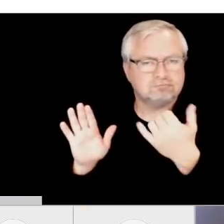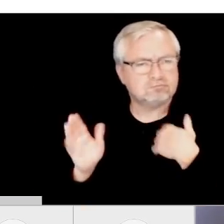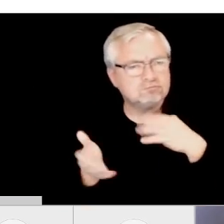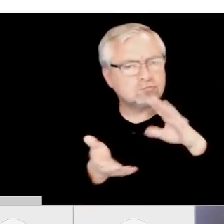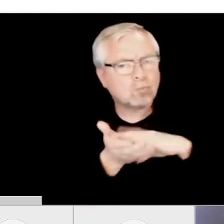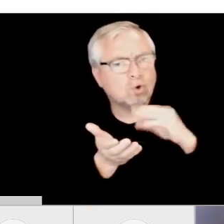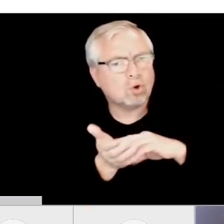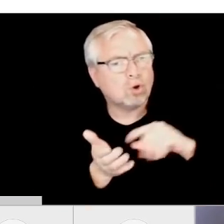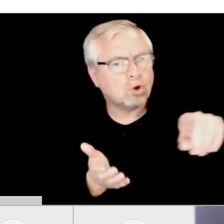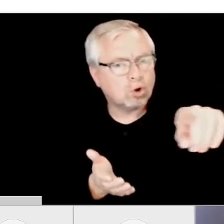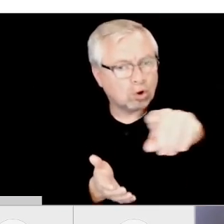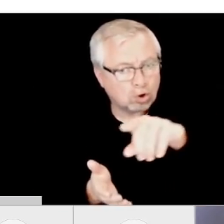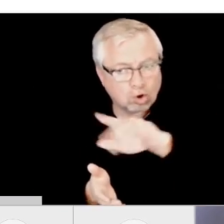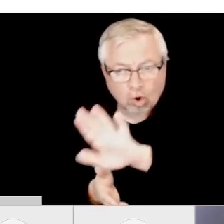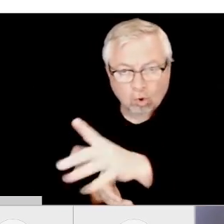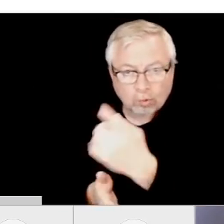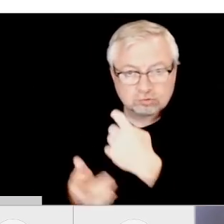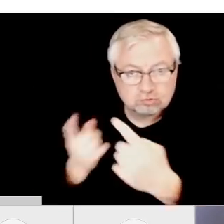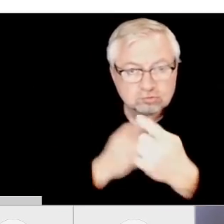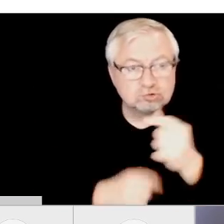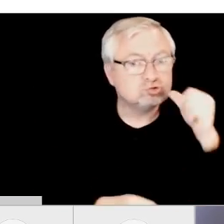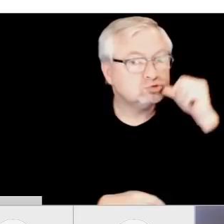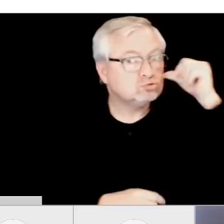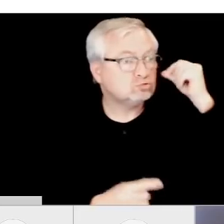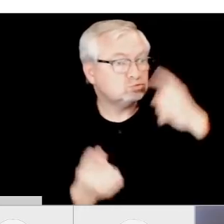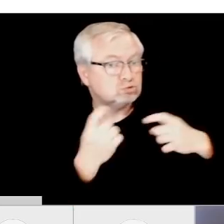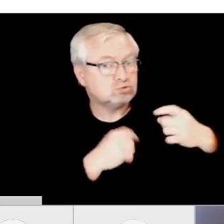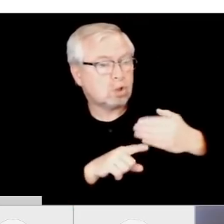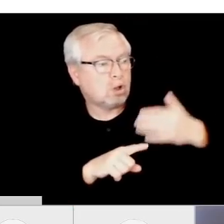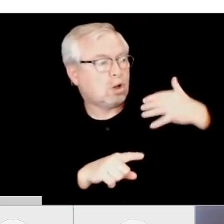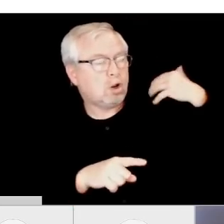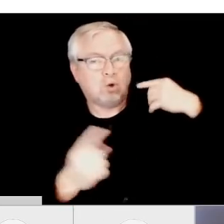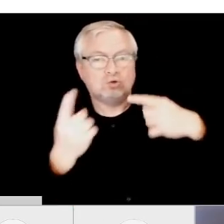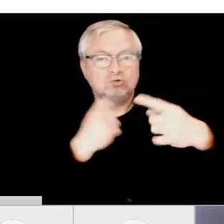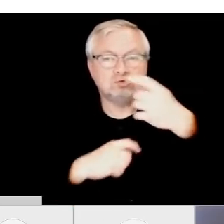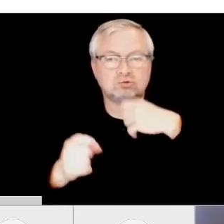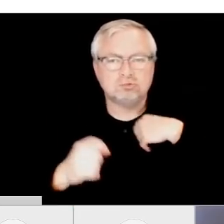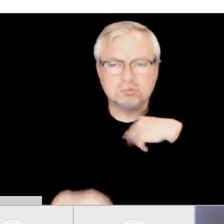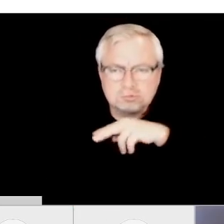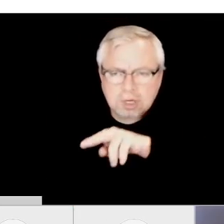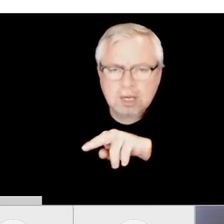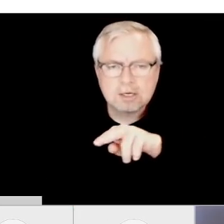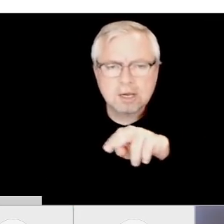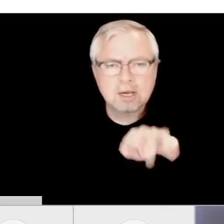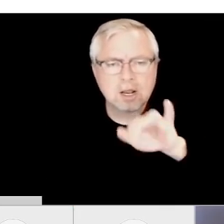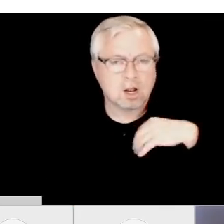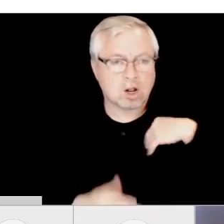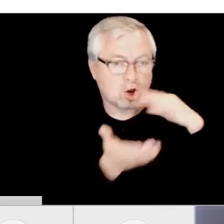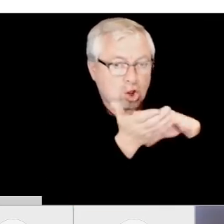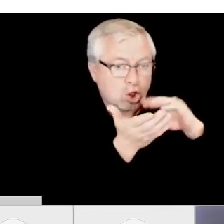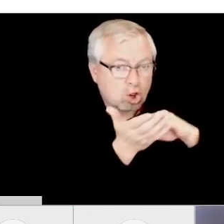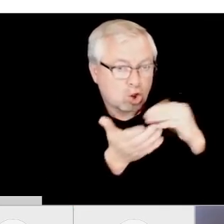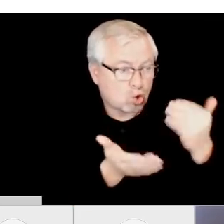the questions previously, is, when we generate new information, that there is